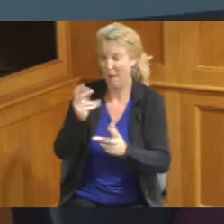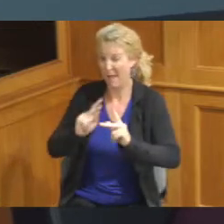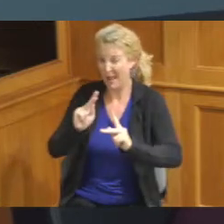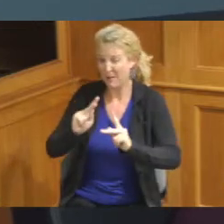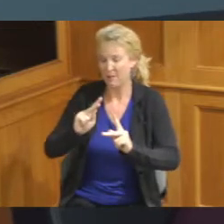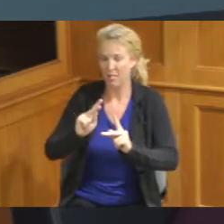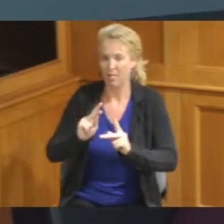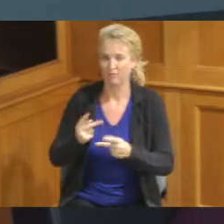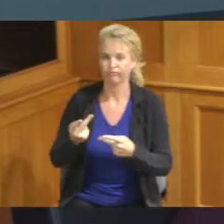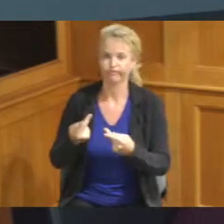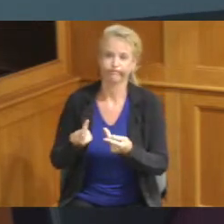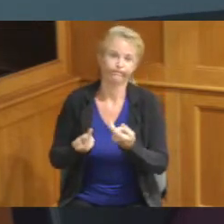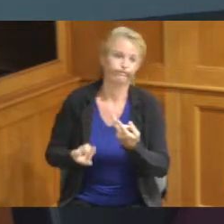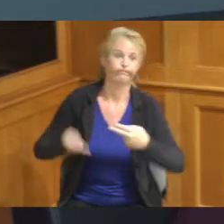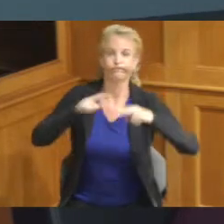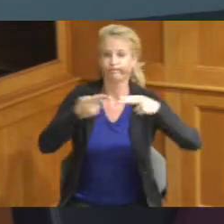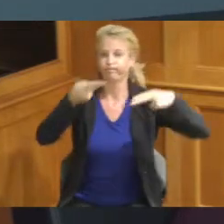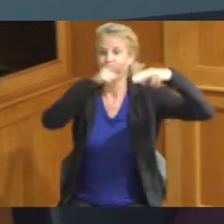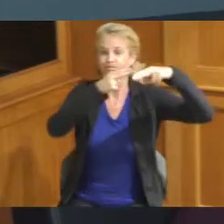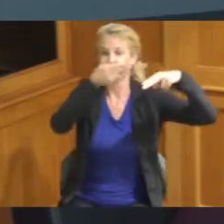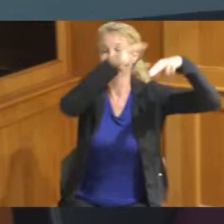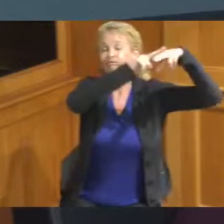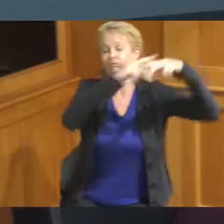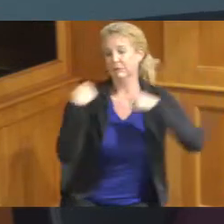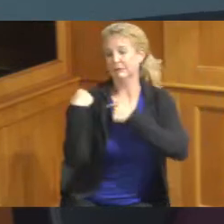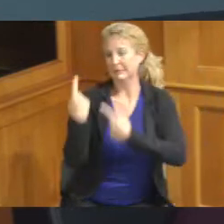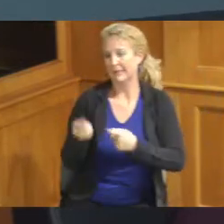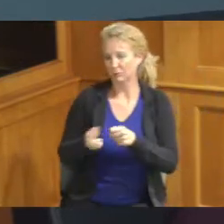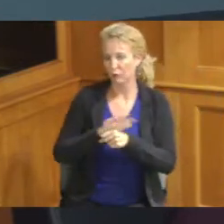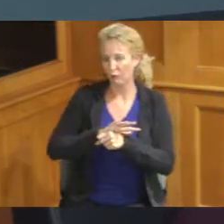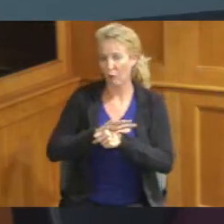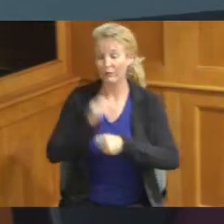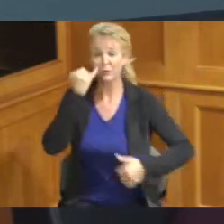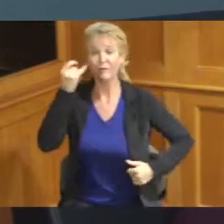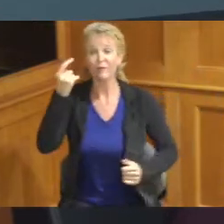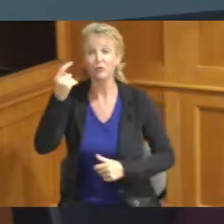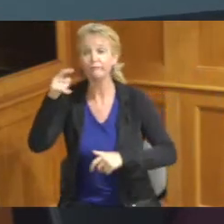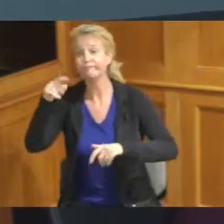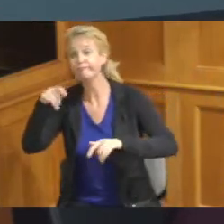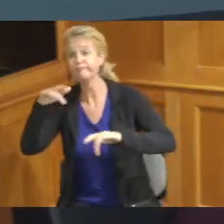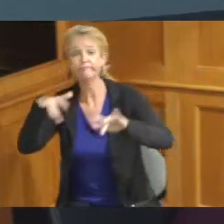let us not lose sight of what's going on so when you're out and you're and you need to watch some